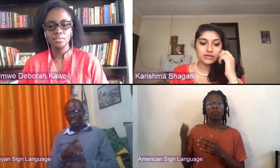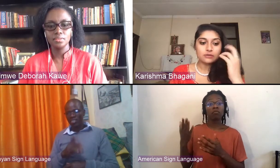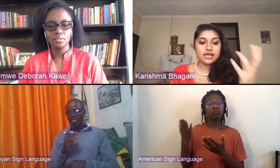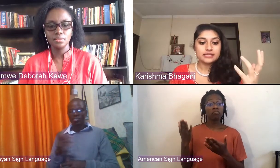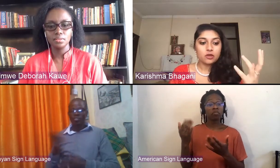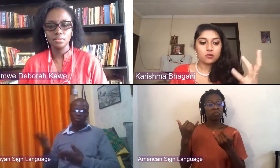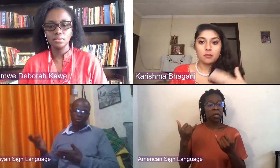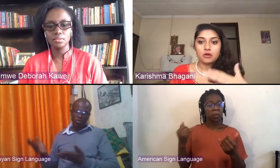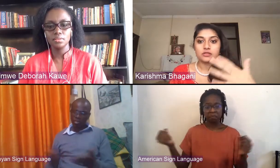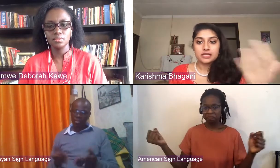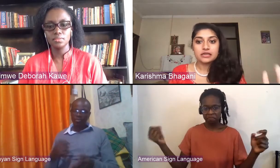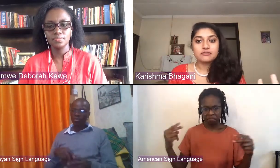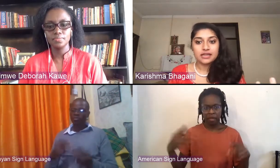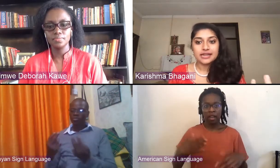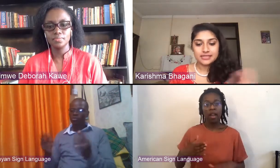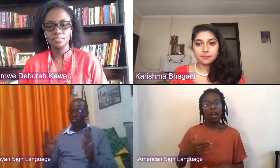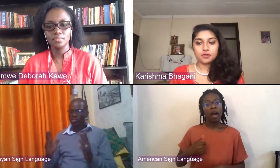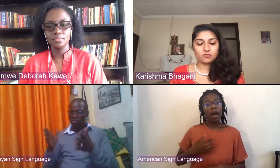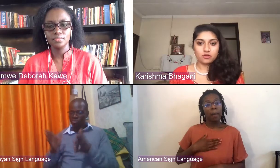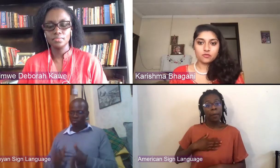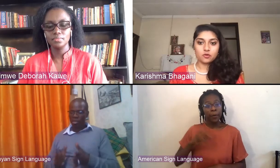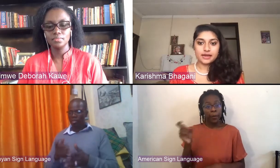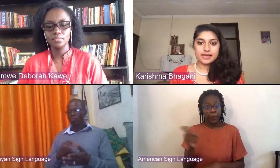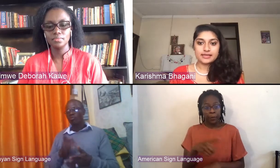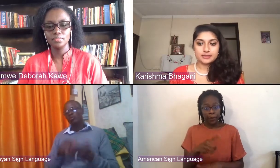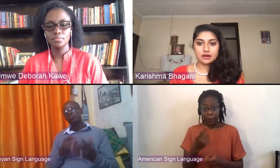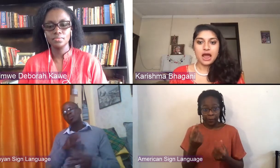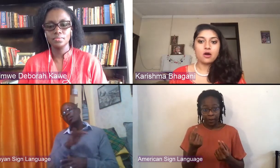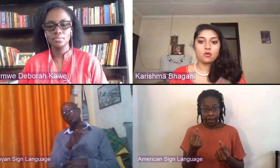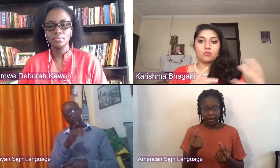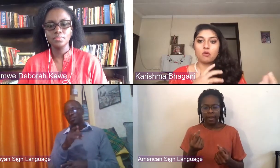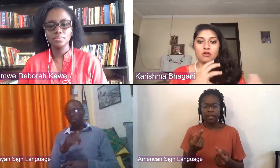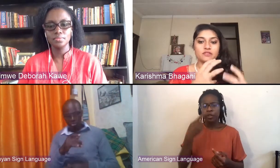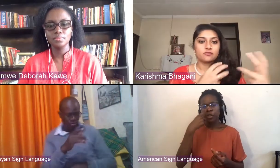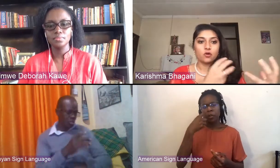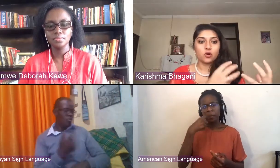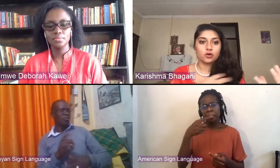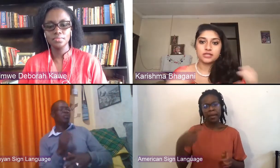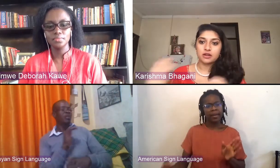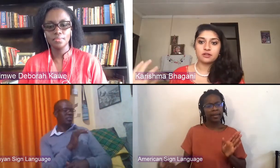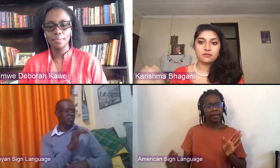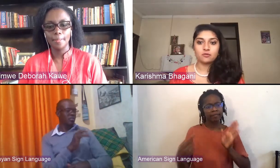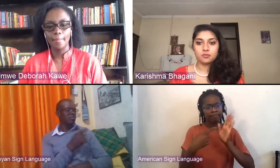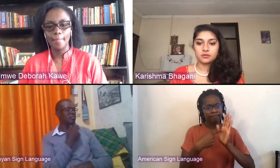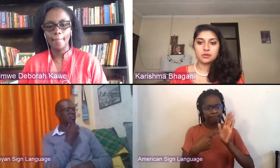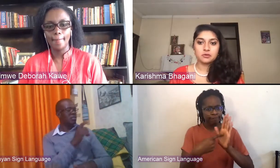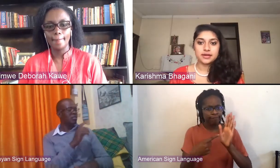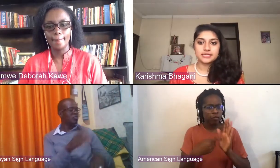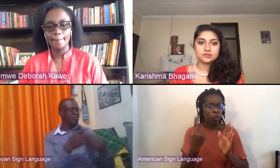what I was asking you about is giving an example of one of your plays and how one of these folklores kind of informed the way you're writing